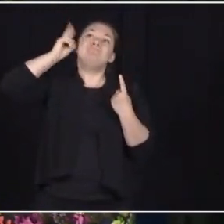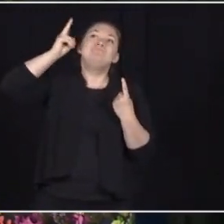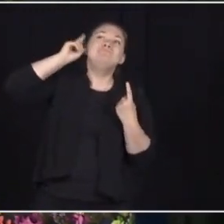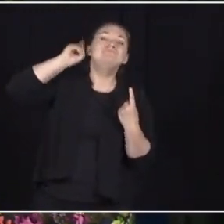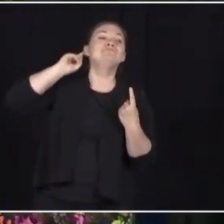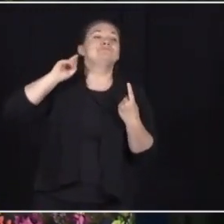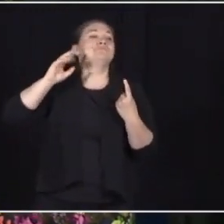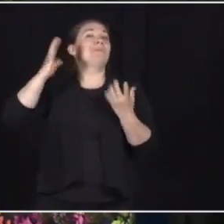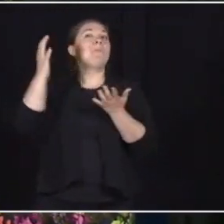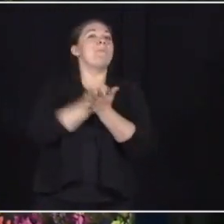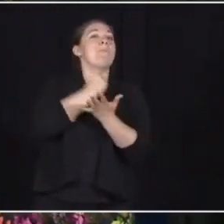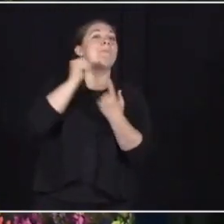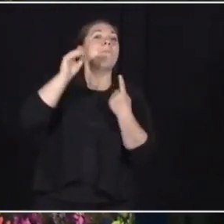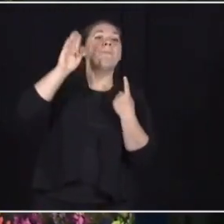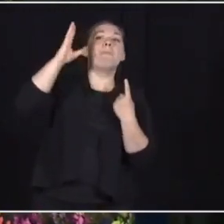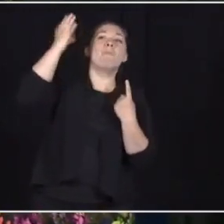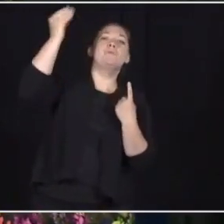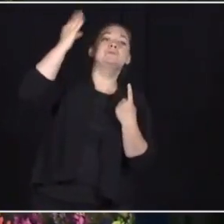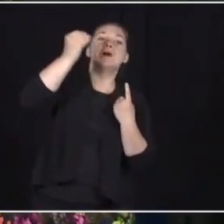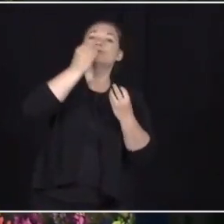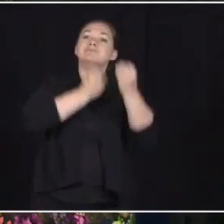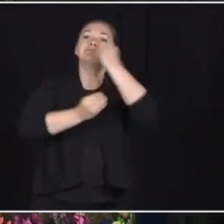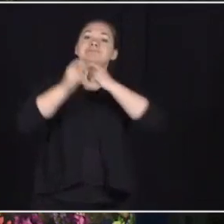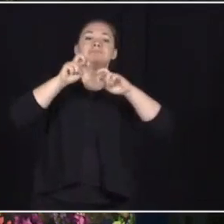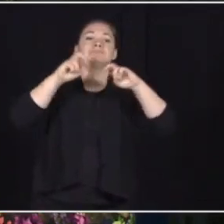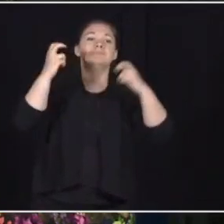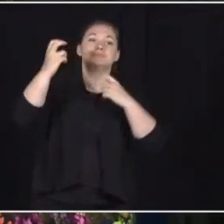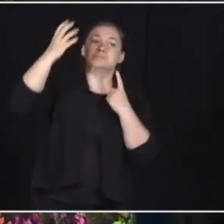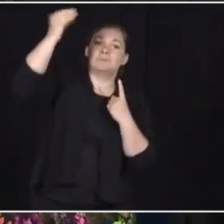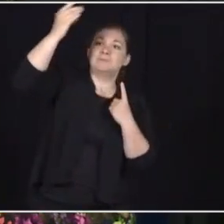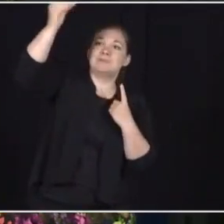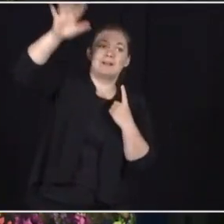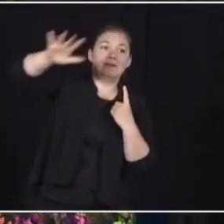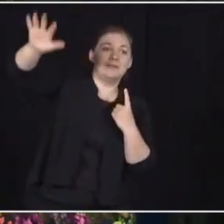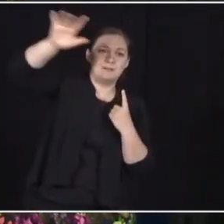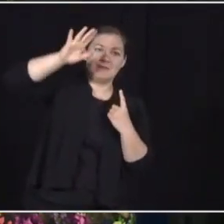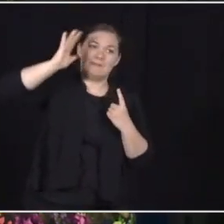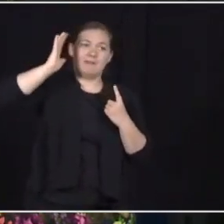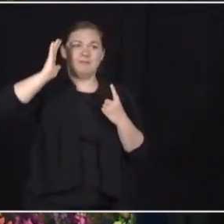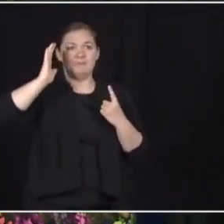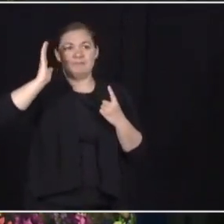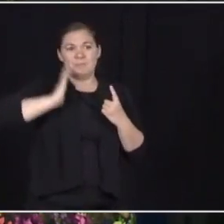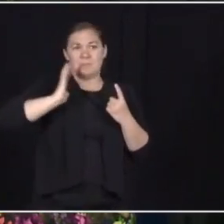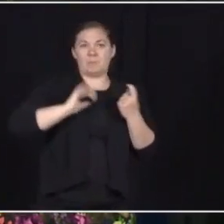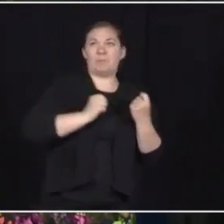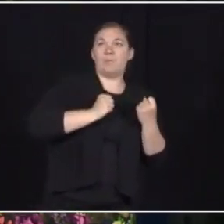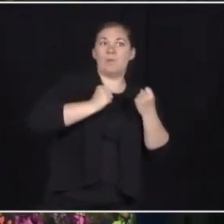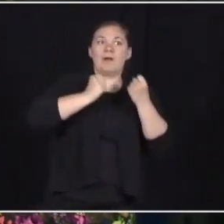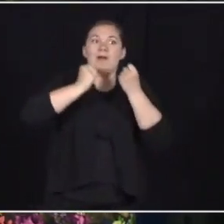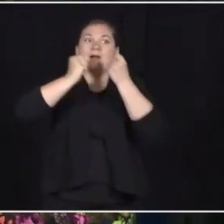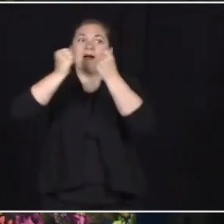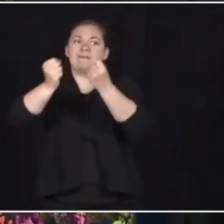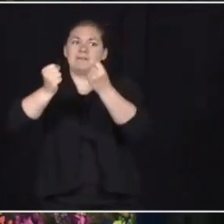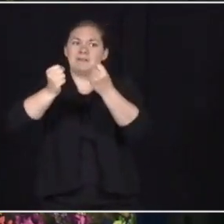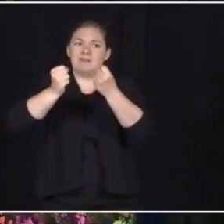Before, that was a matter of driving. But now, you can do it just by walking across Steeles Avenue.